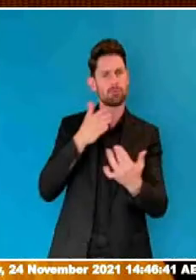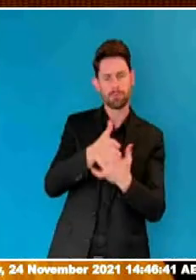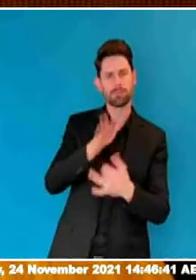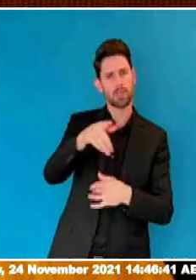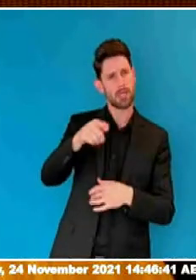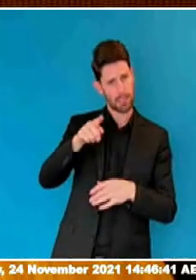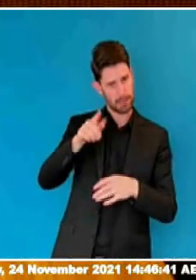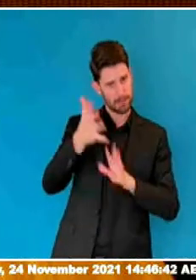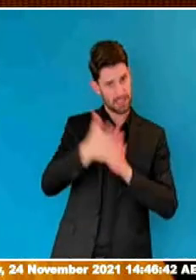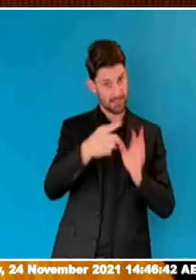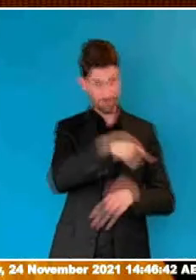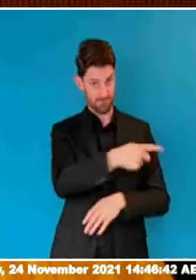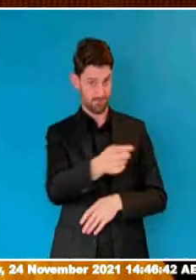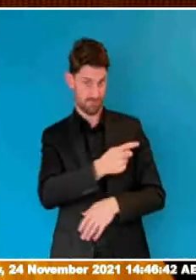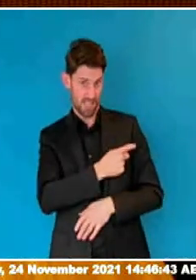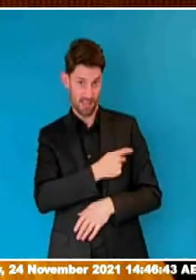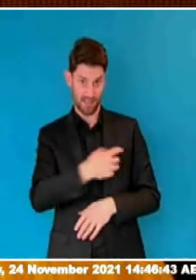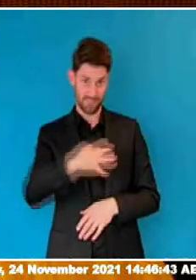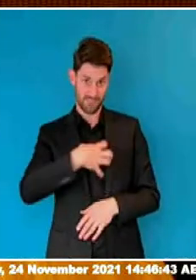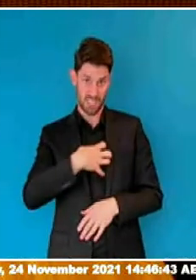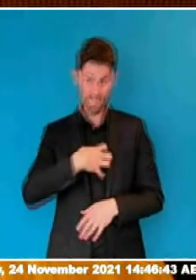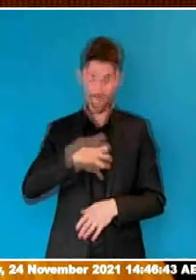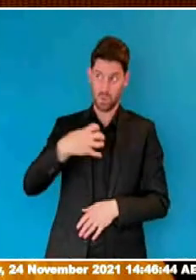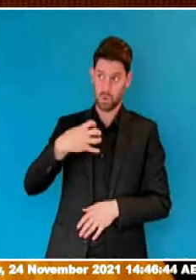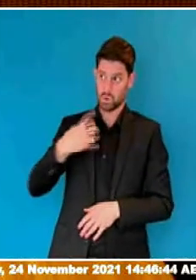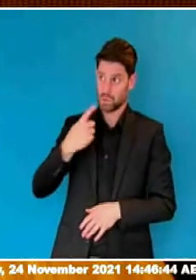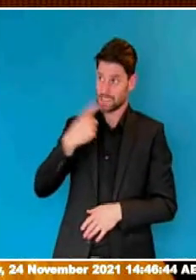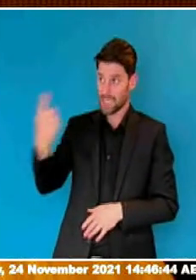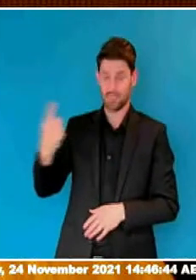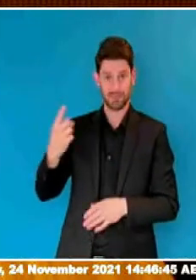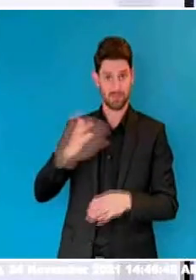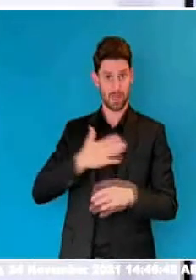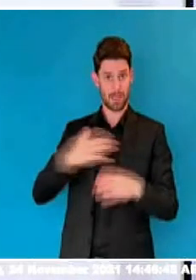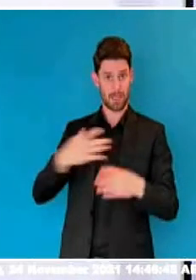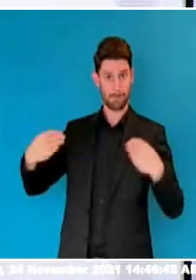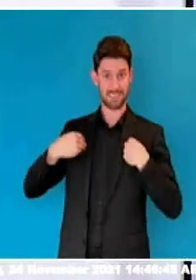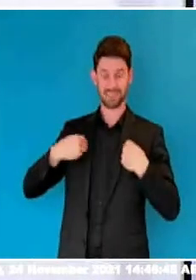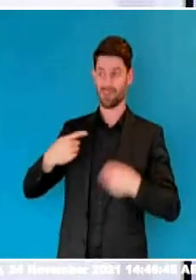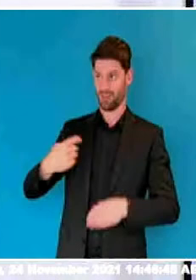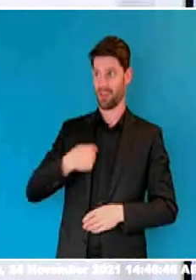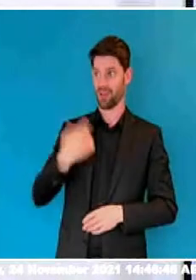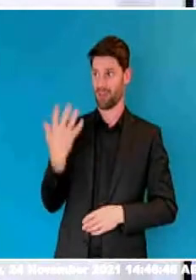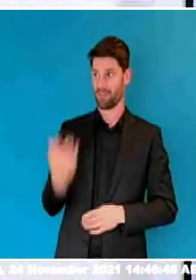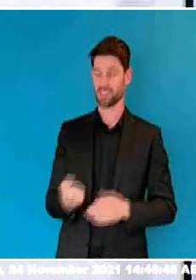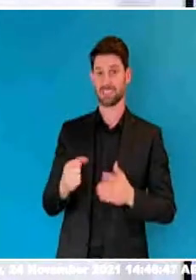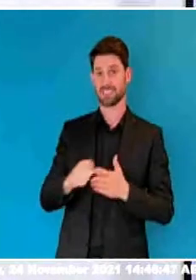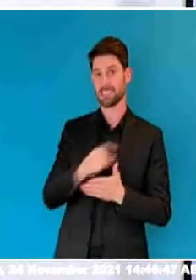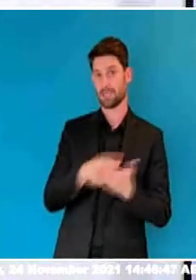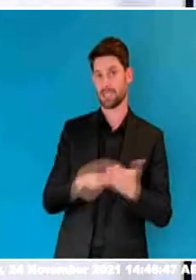fear of disclosing to an employer that you have a disability, that that is actually